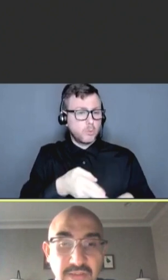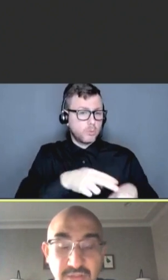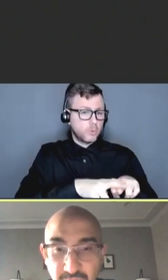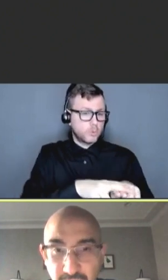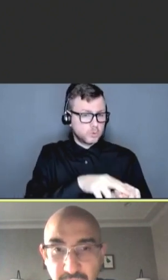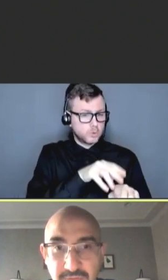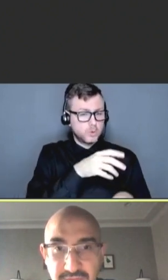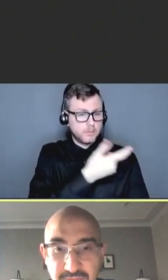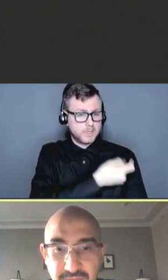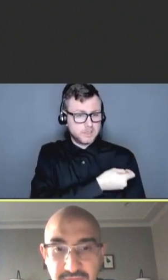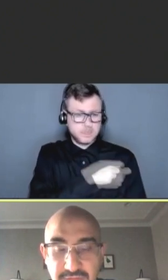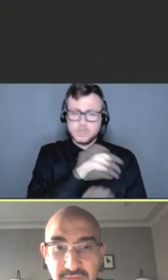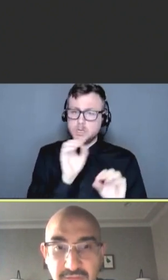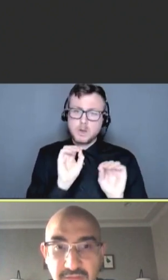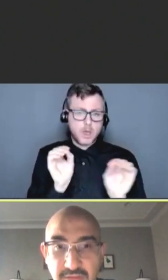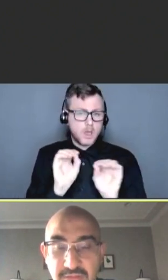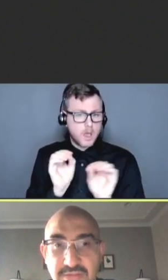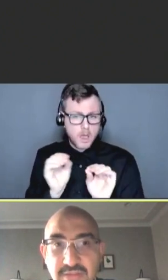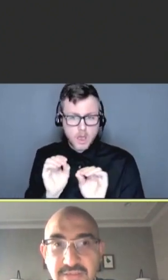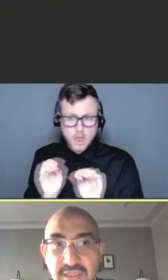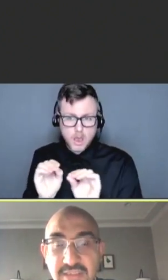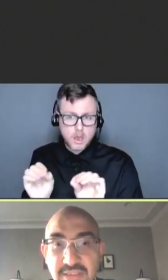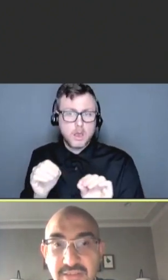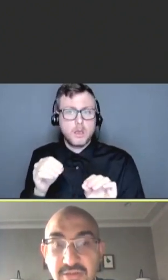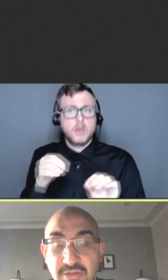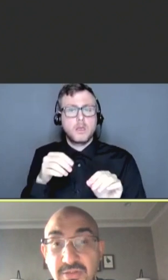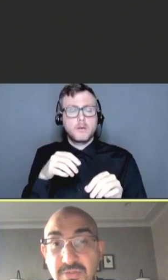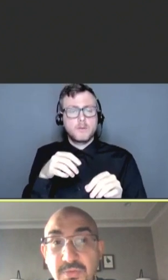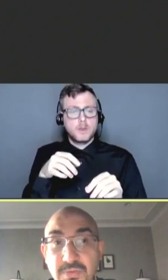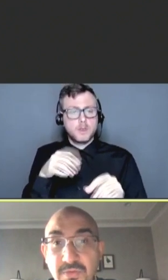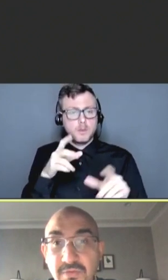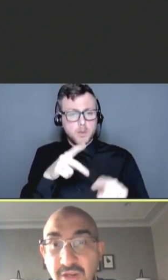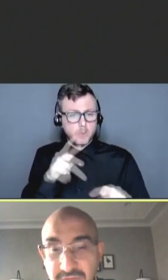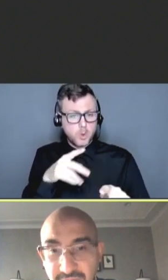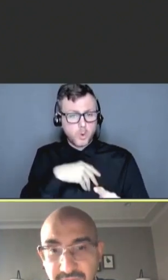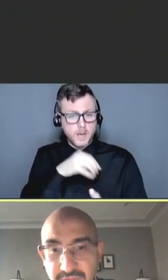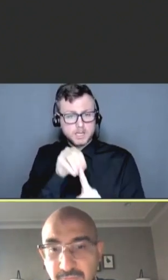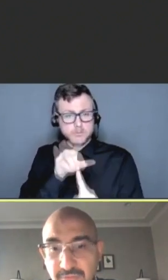none of our participants in these studies that actually got exposed to the virus infection. We